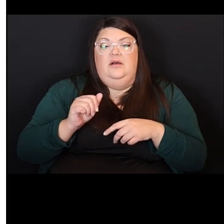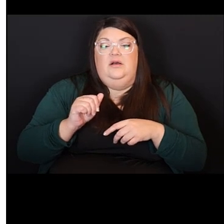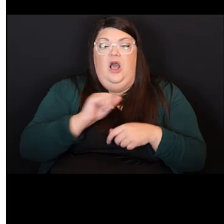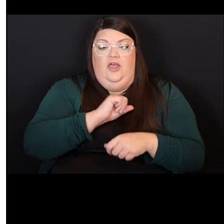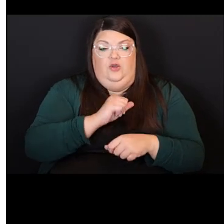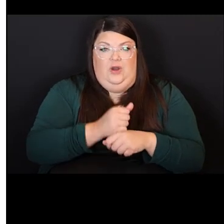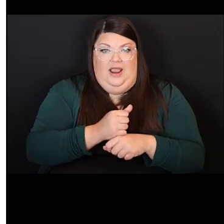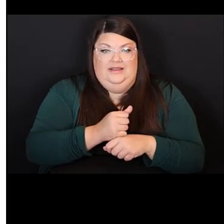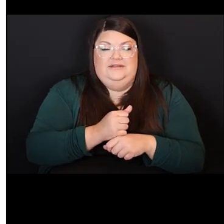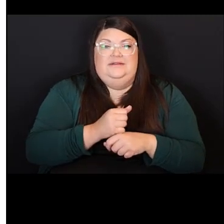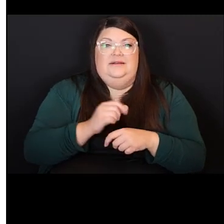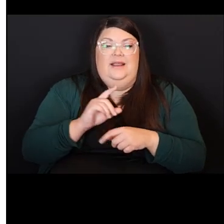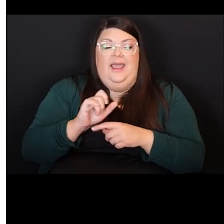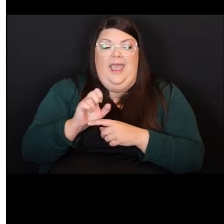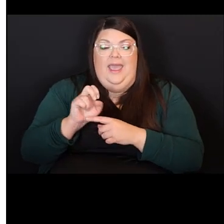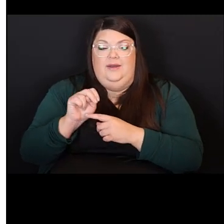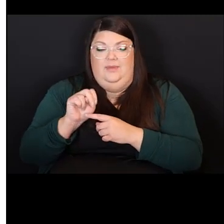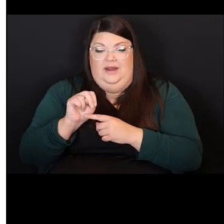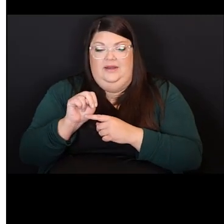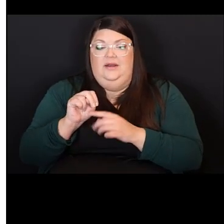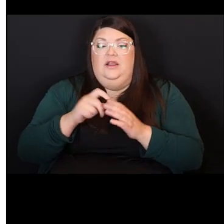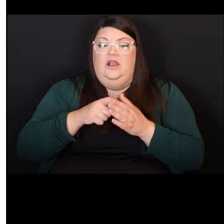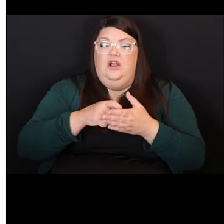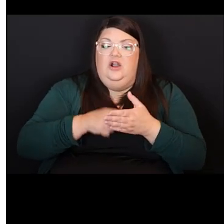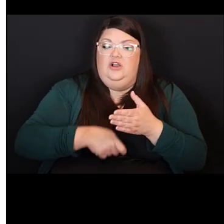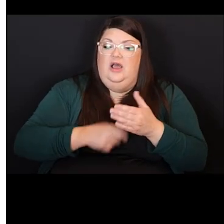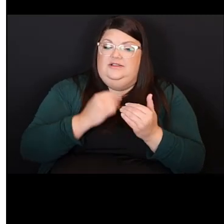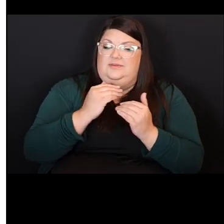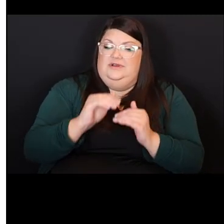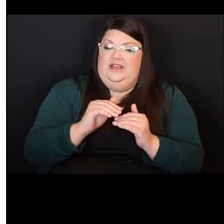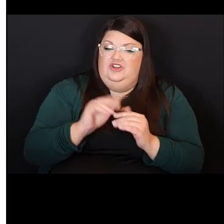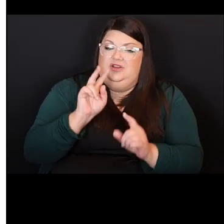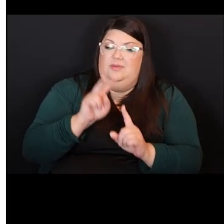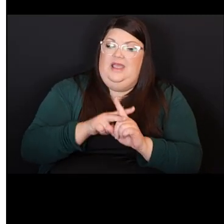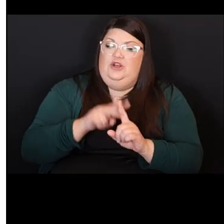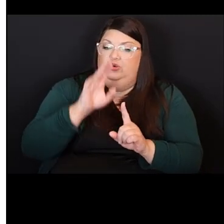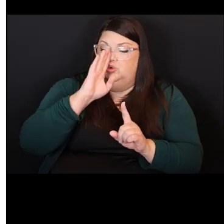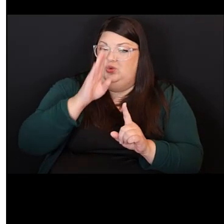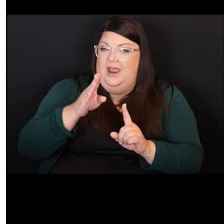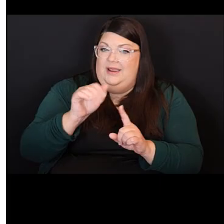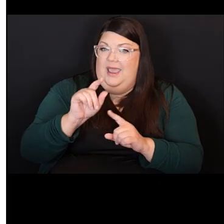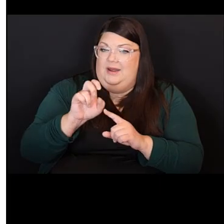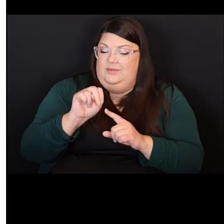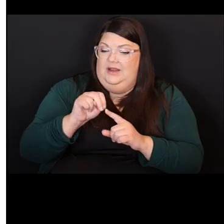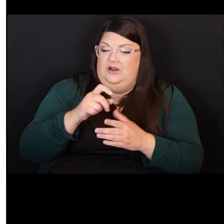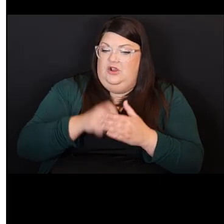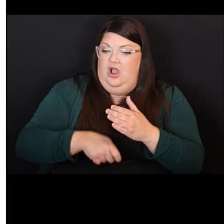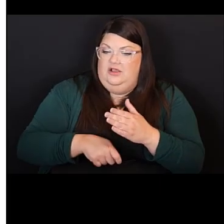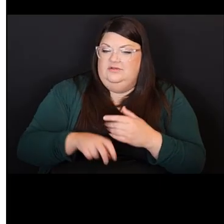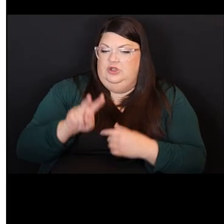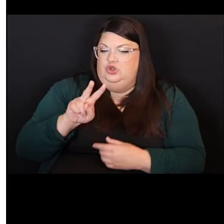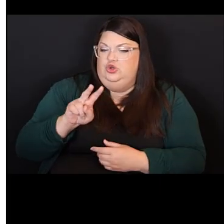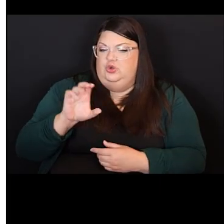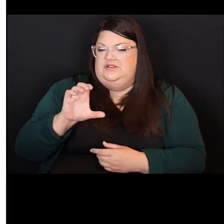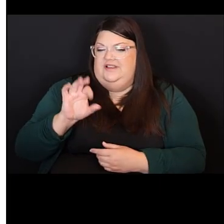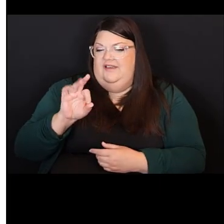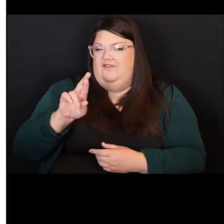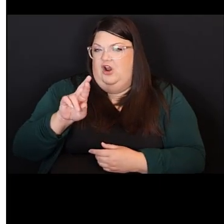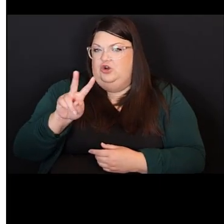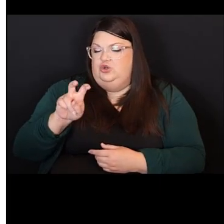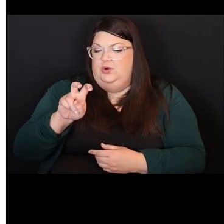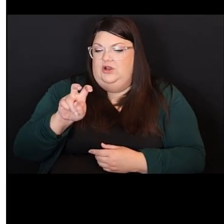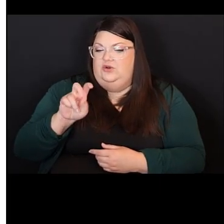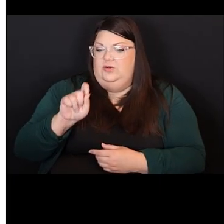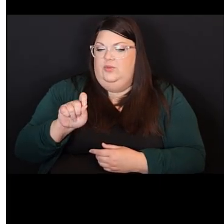administrative costs limitations apply to direct administrative costs (2 CFR 200.413(b)(c)).